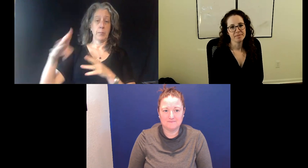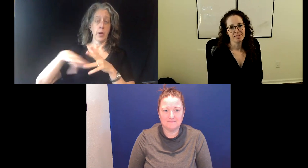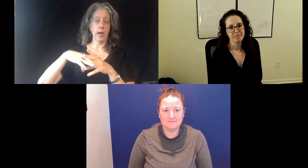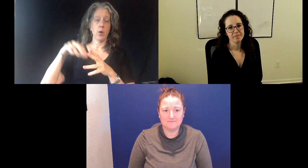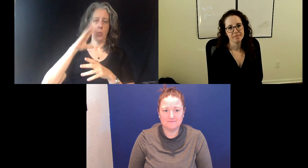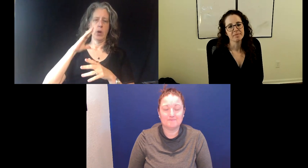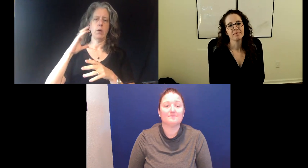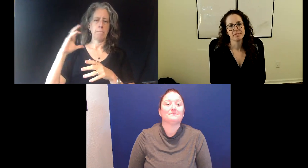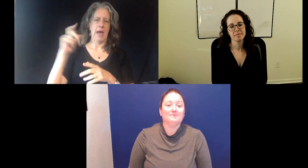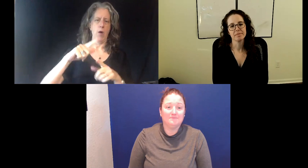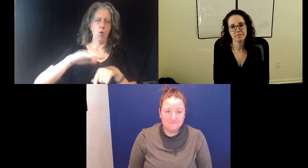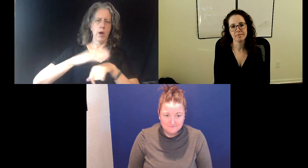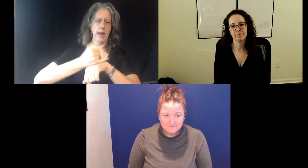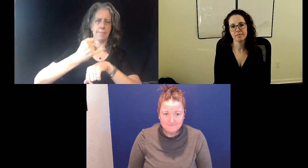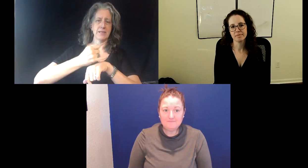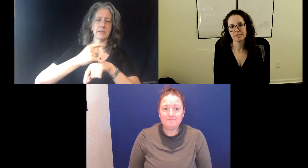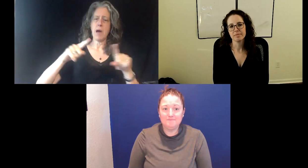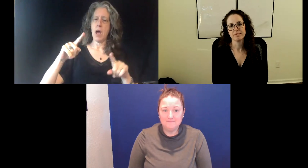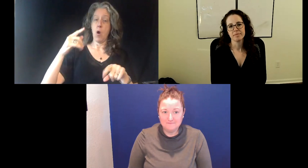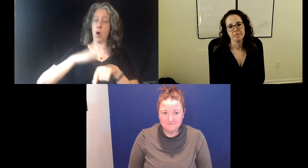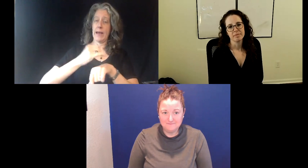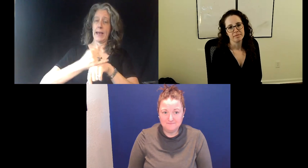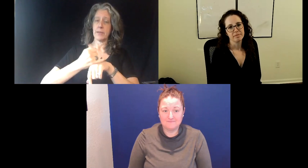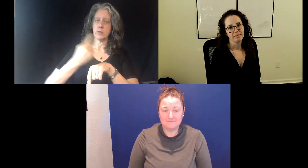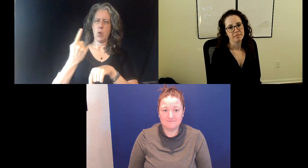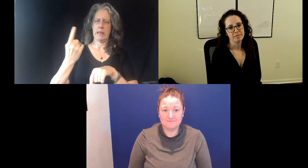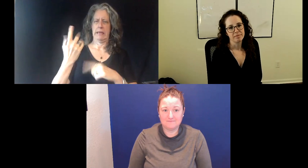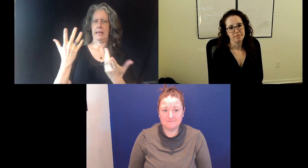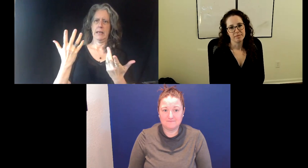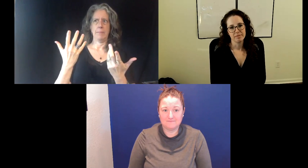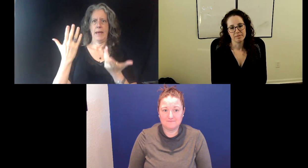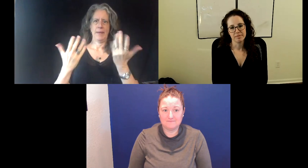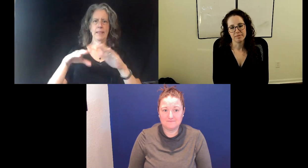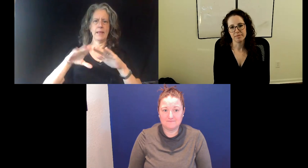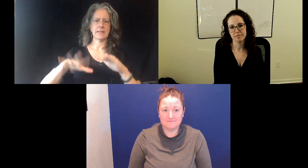company i work with but in spring break um we'll come back to campus and we're only going to be